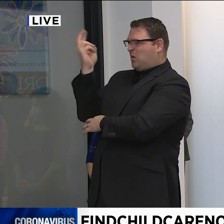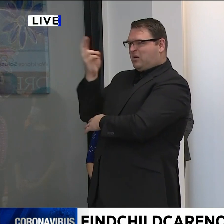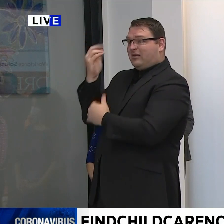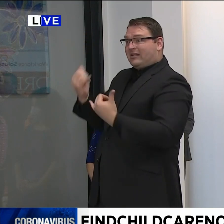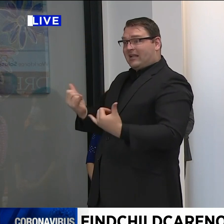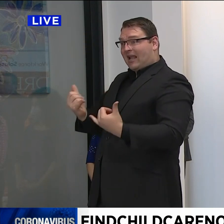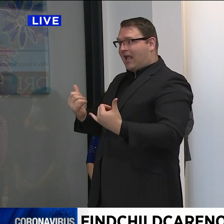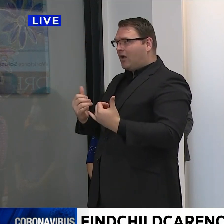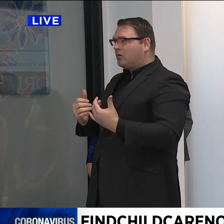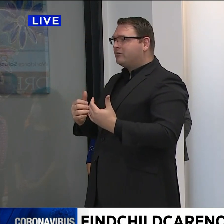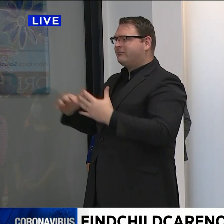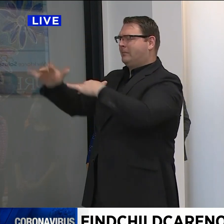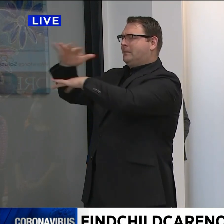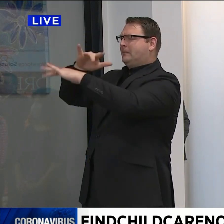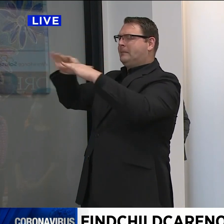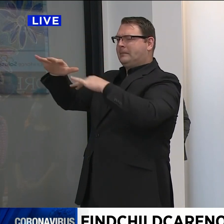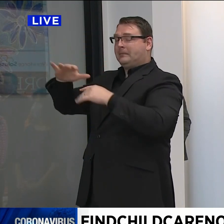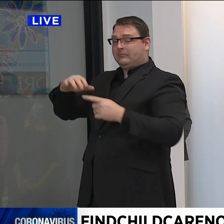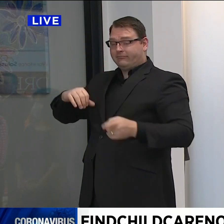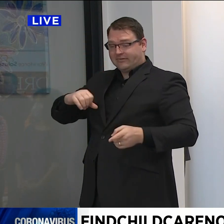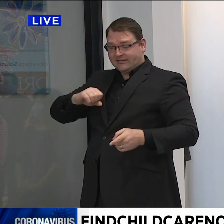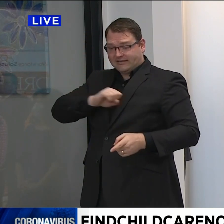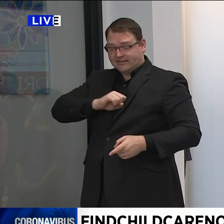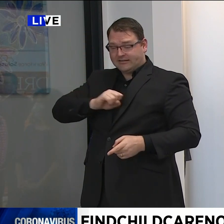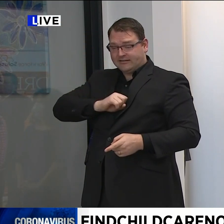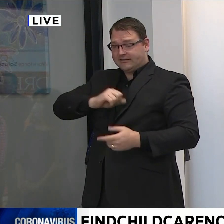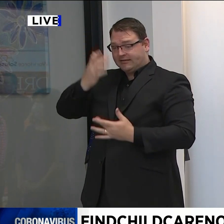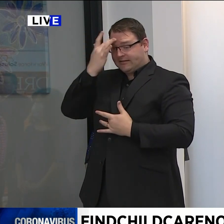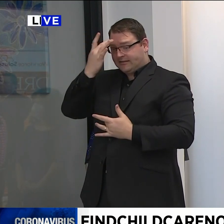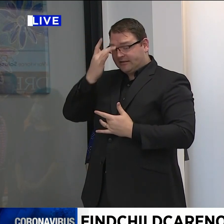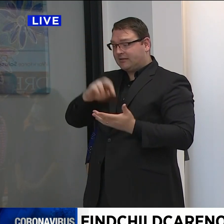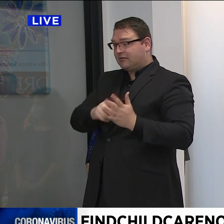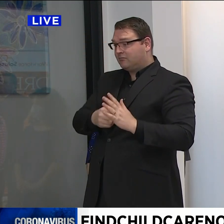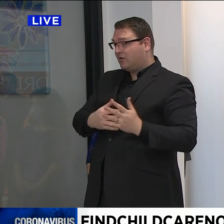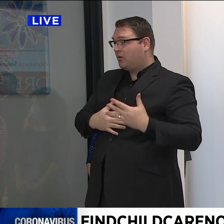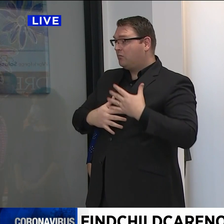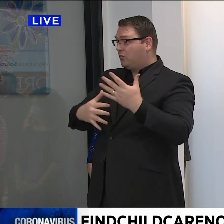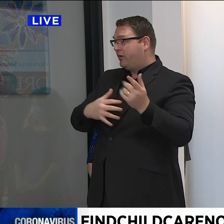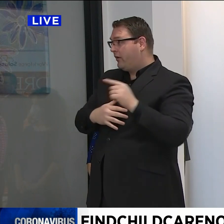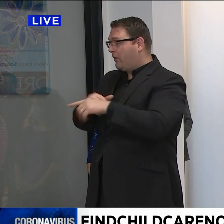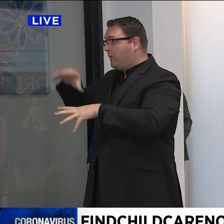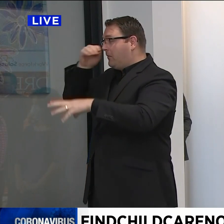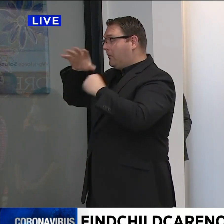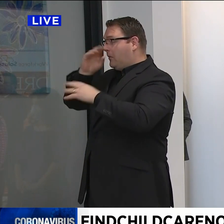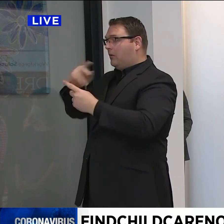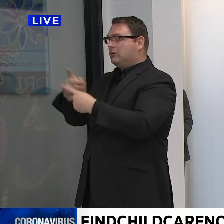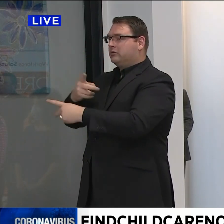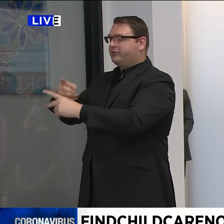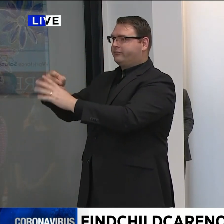right now in the parking lot of energy we right parking lot of energy we right now can’t build it indoors now can’t build it indoors because of course we’re still because of course we’re still cleaning out from the rodeo and cleaning out from the rodeo and so that would be a dangerous